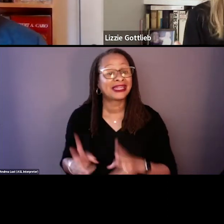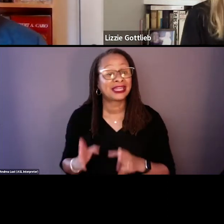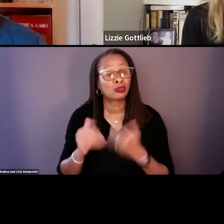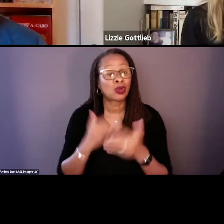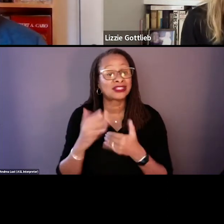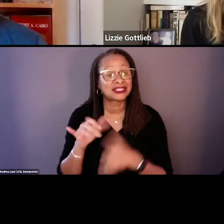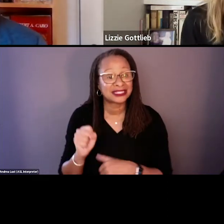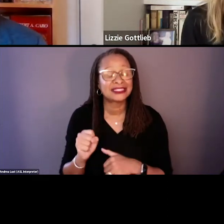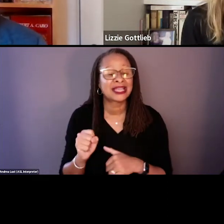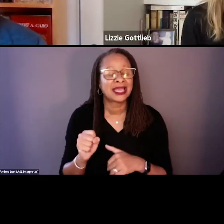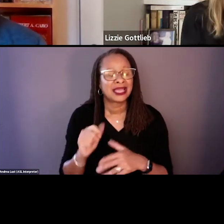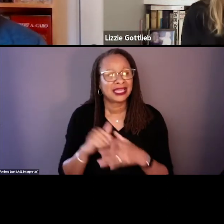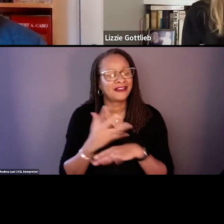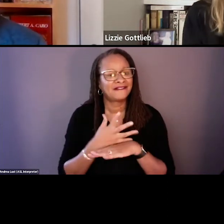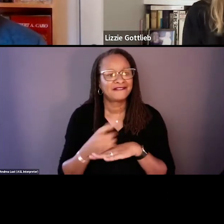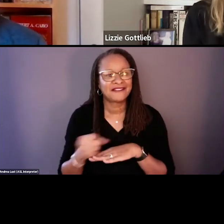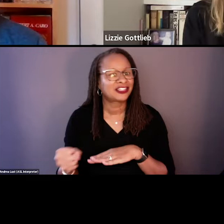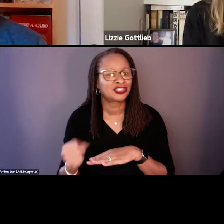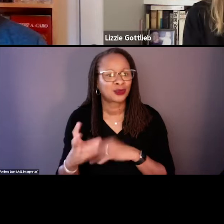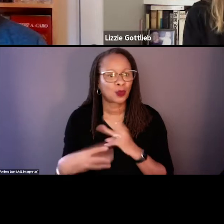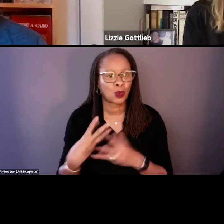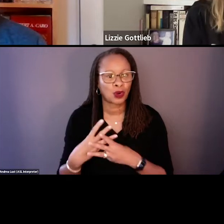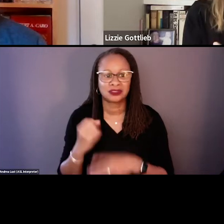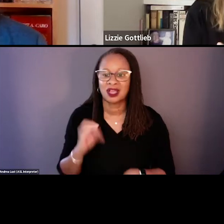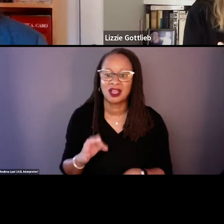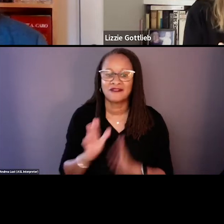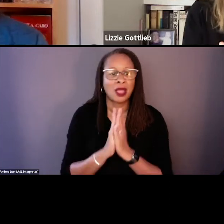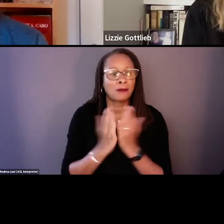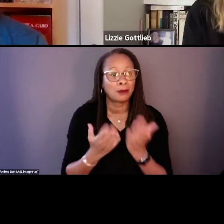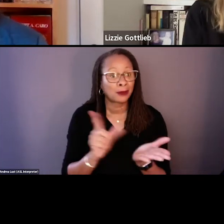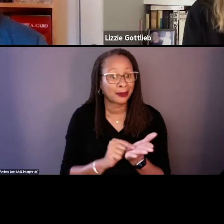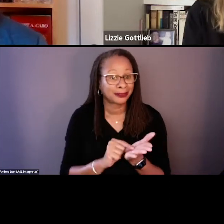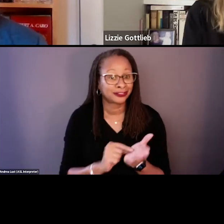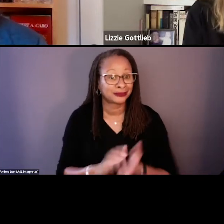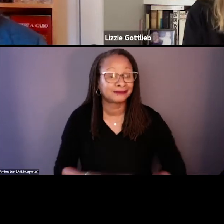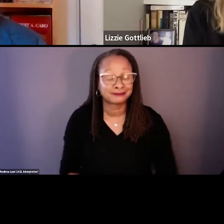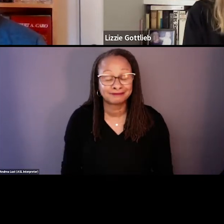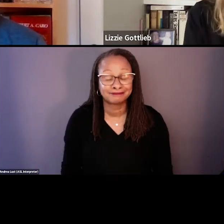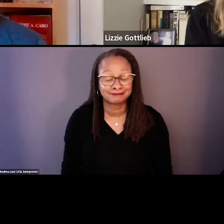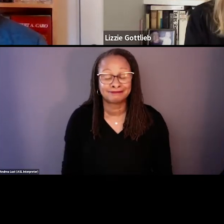what the editing process is in a sort of vanishing world of book publishing.